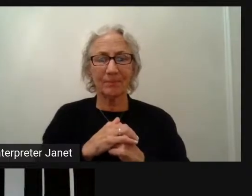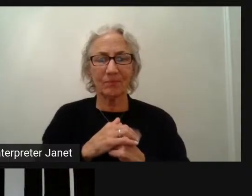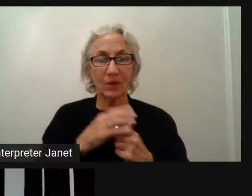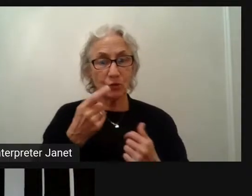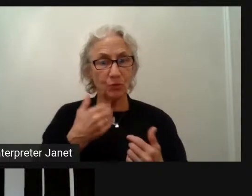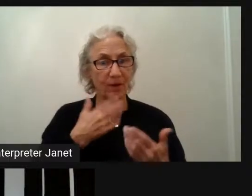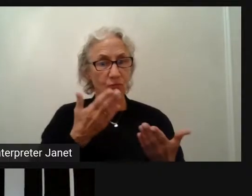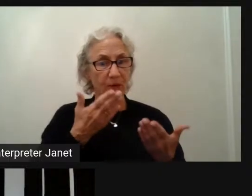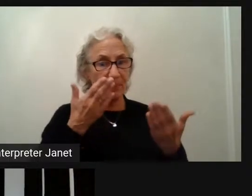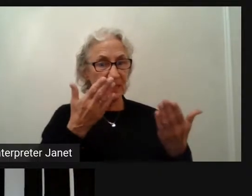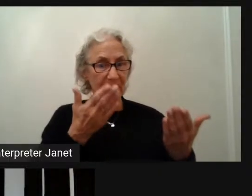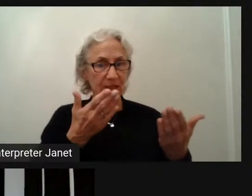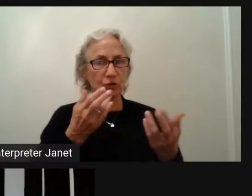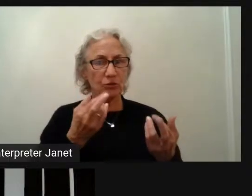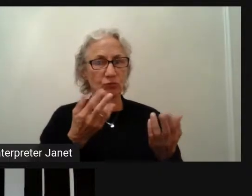Just add 100 tasks and go step-by-step.